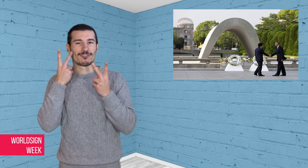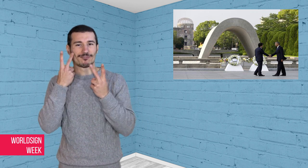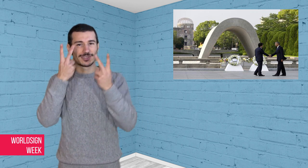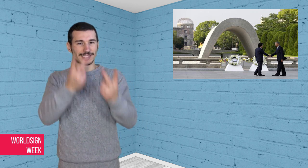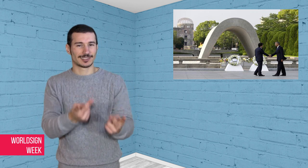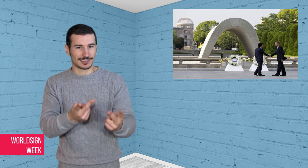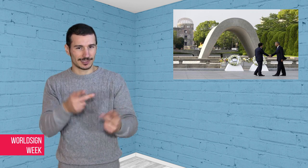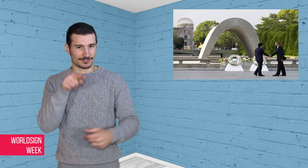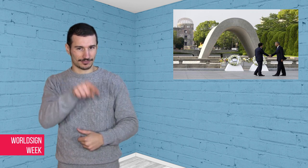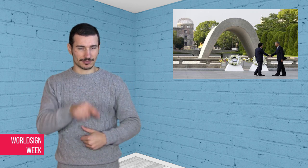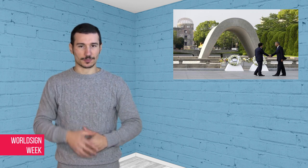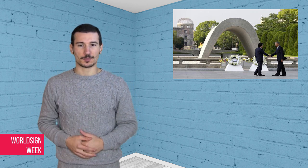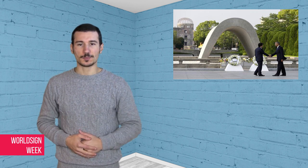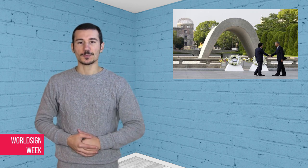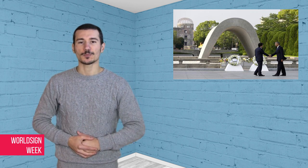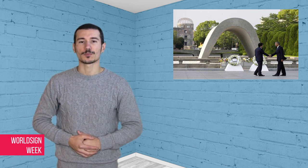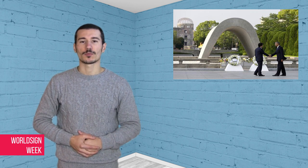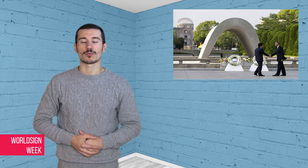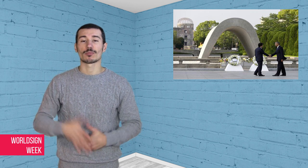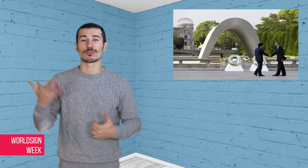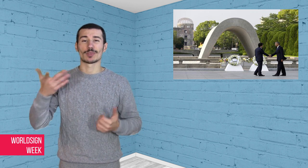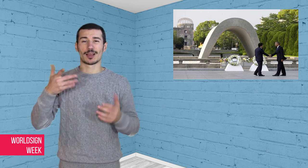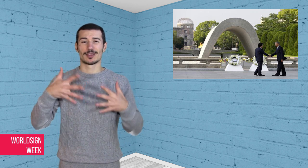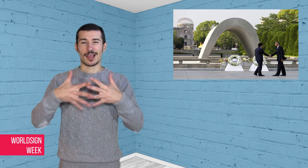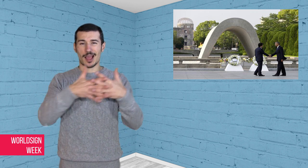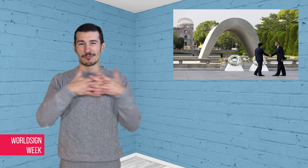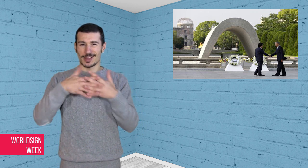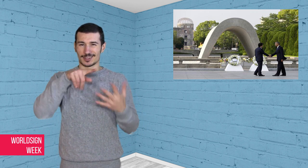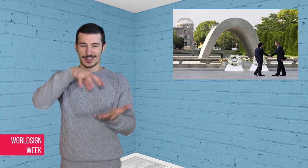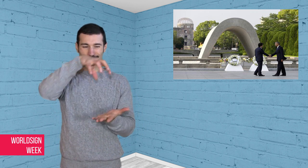met last month at a summit.